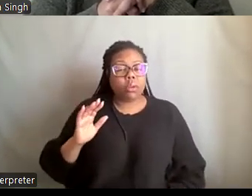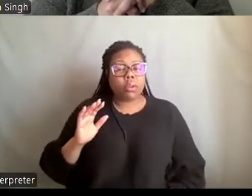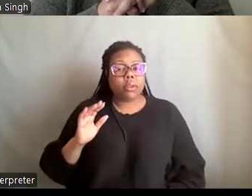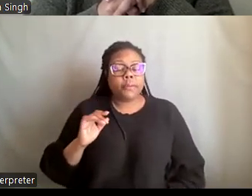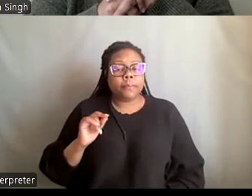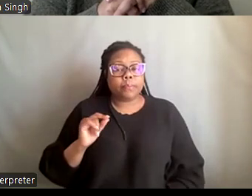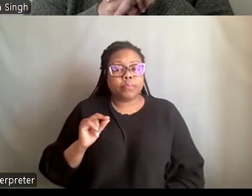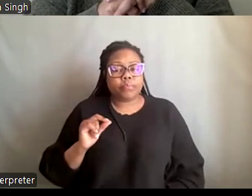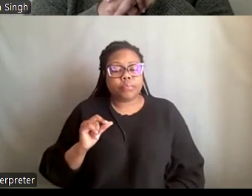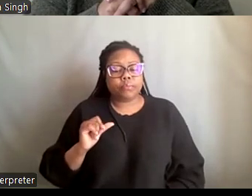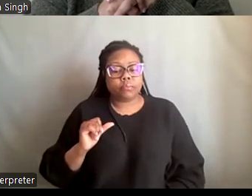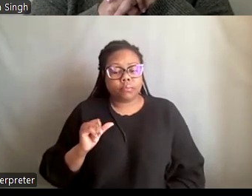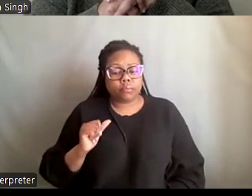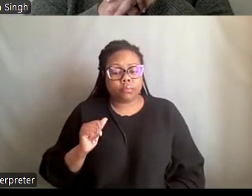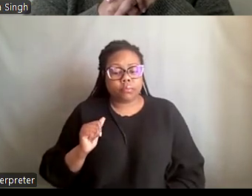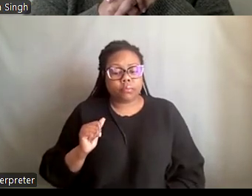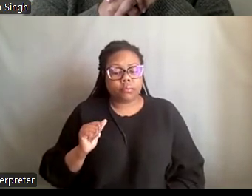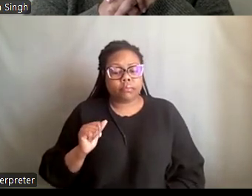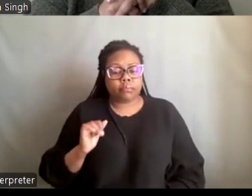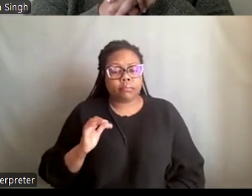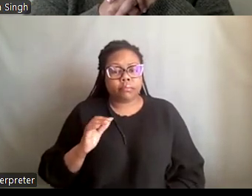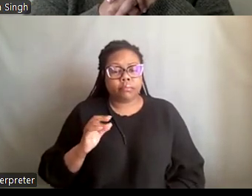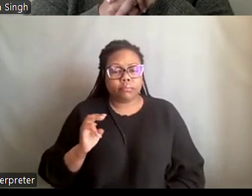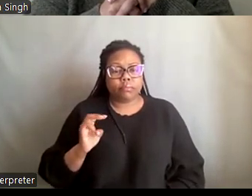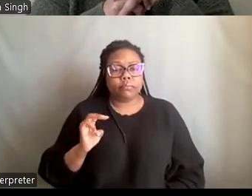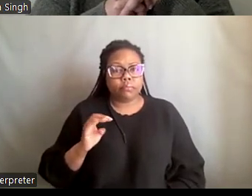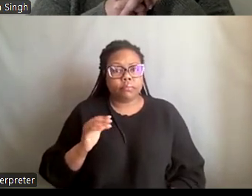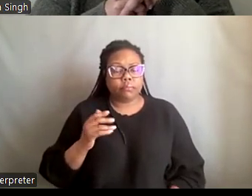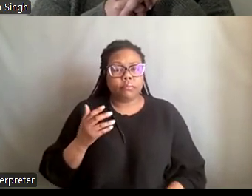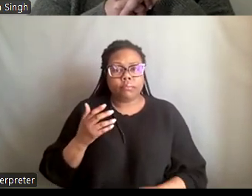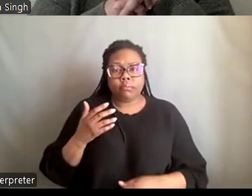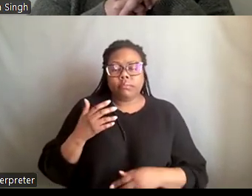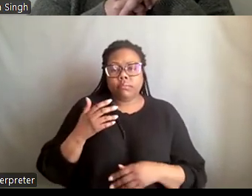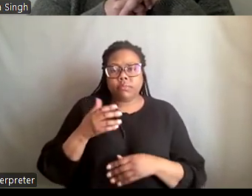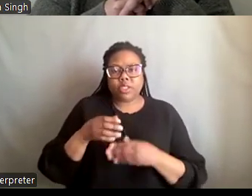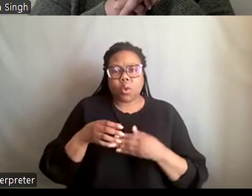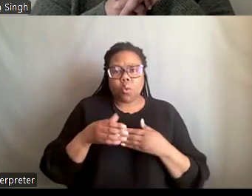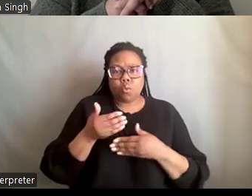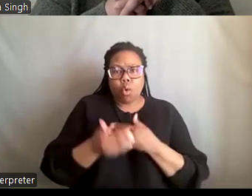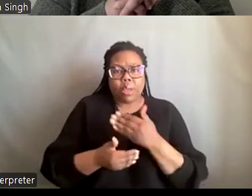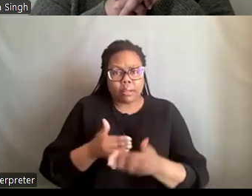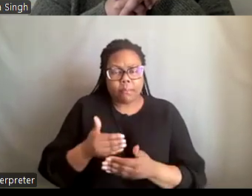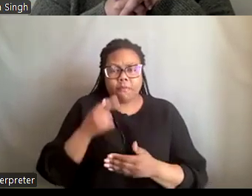I've seen examples of it in the past where you use the